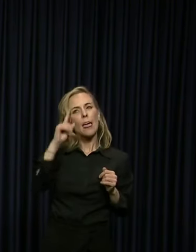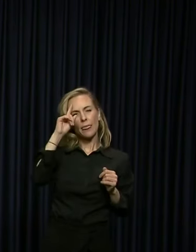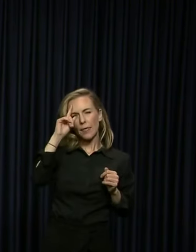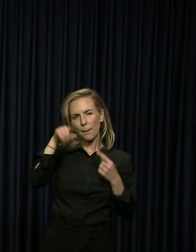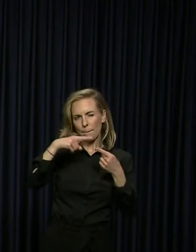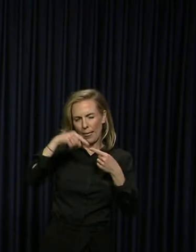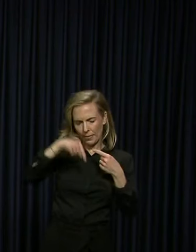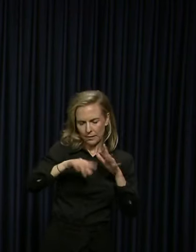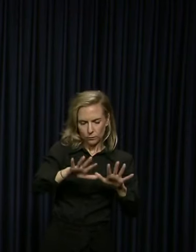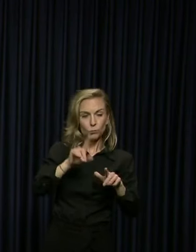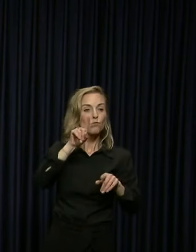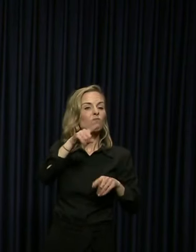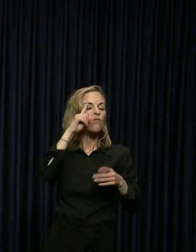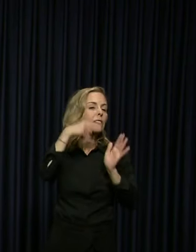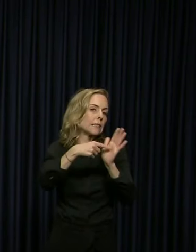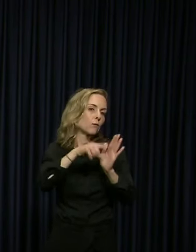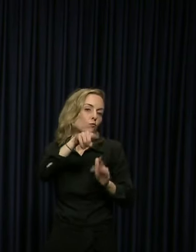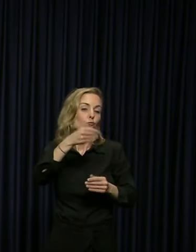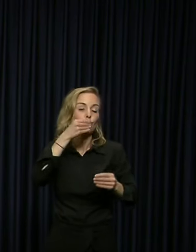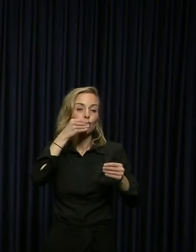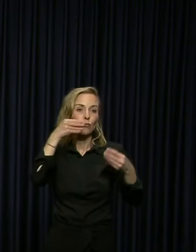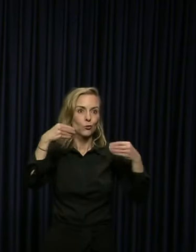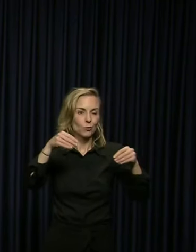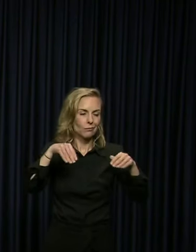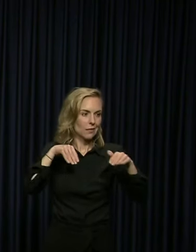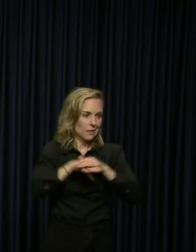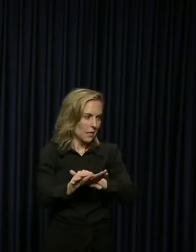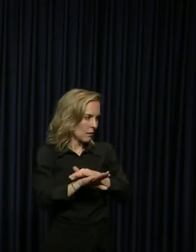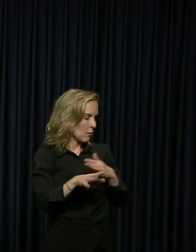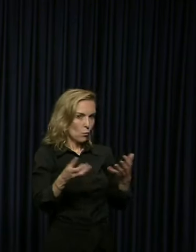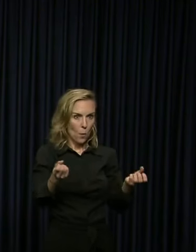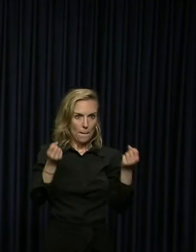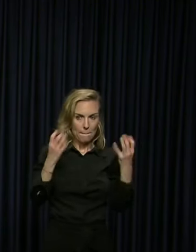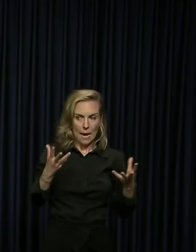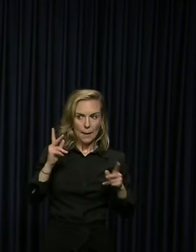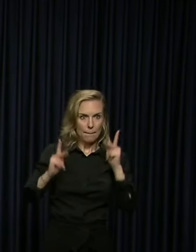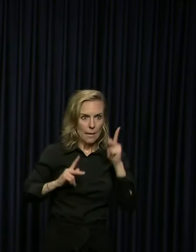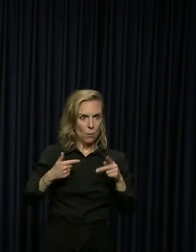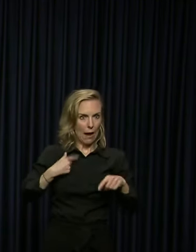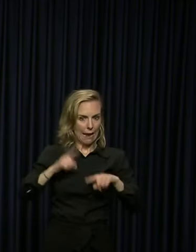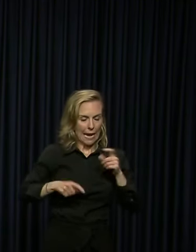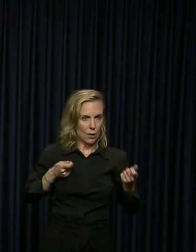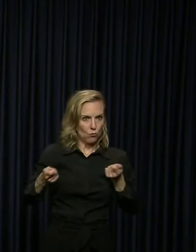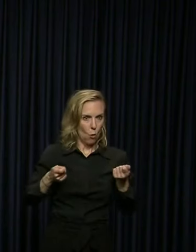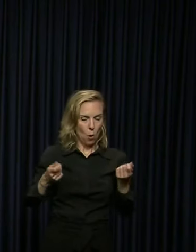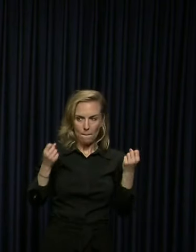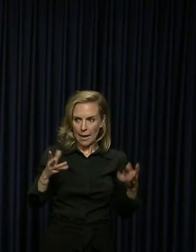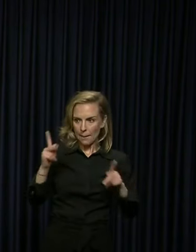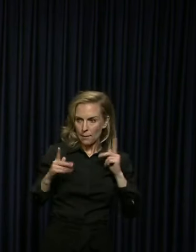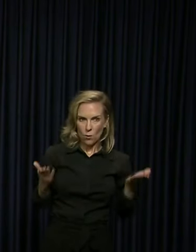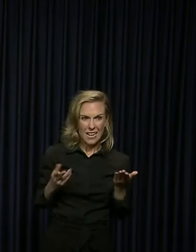AND THAT'S THE CHALLENGE. SO IF YOU'VE GOT A CLOTH FACE MASK ON AND YOU'RE MOVING IT AROUND A BUNCH, IT'S NOT HELPING